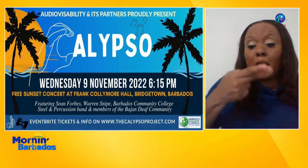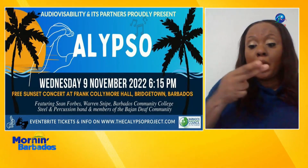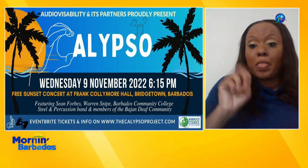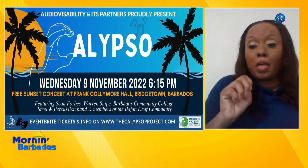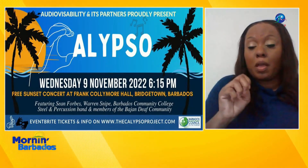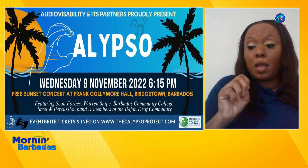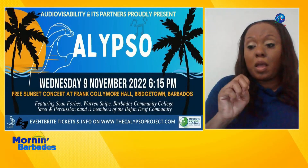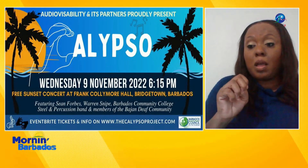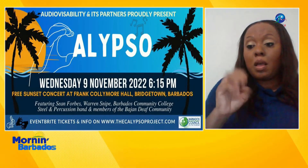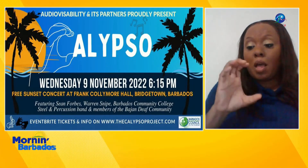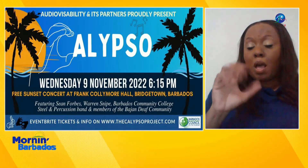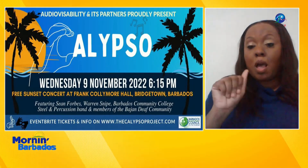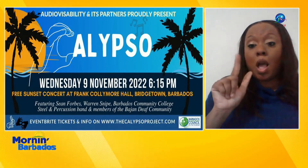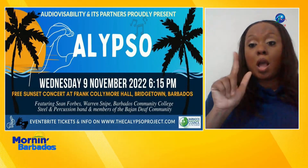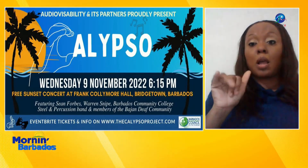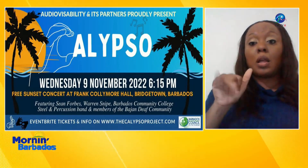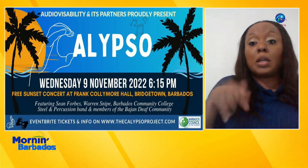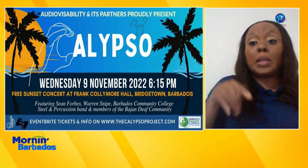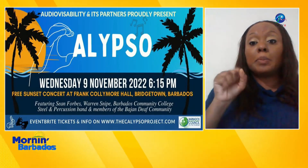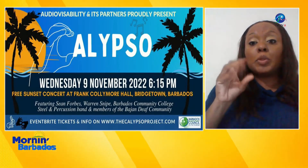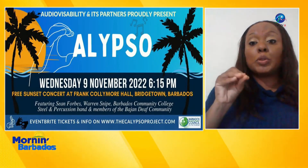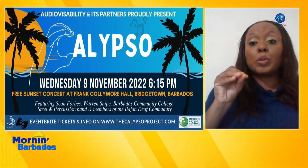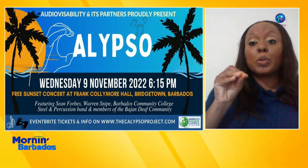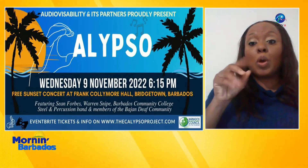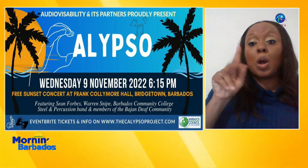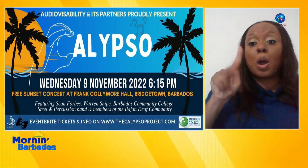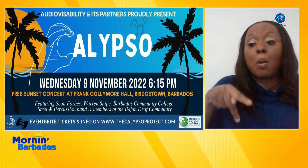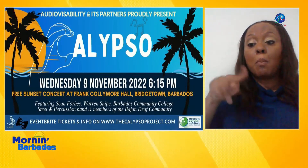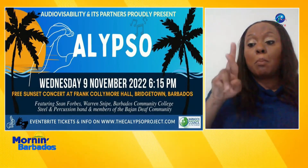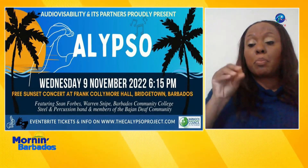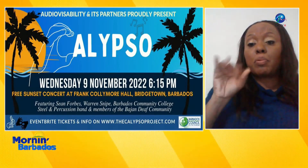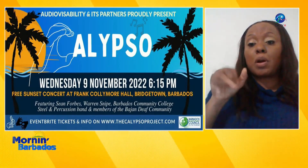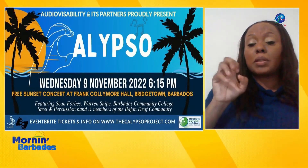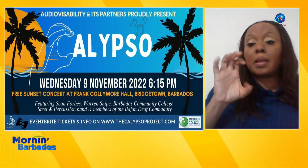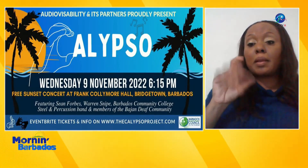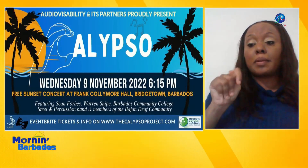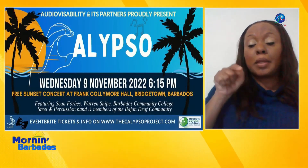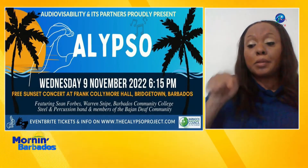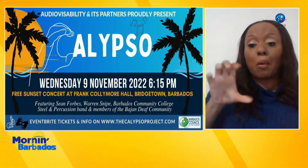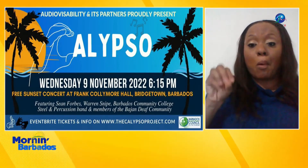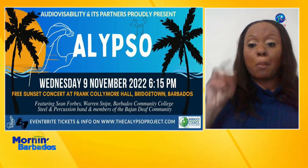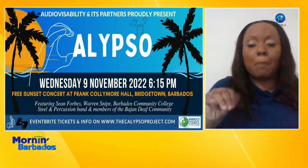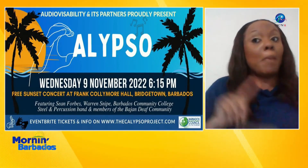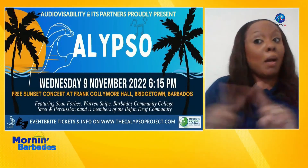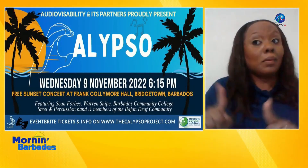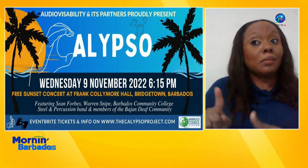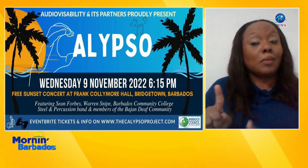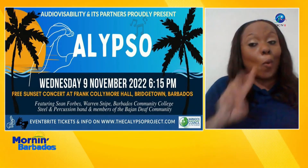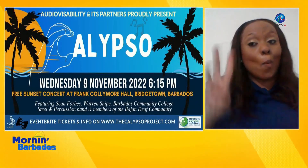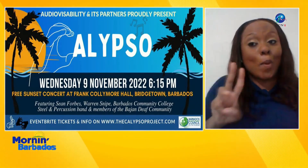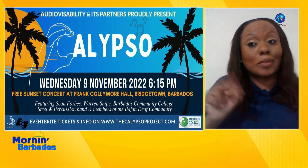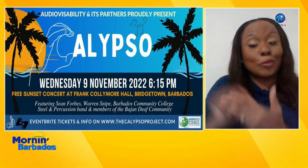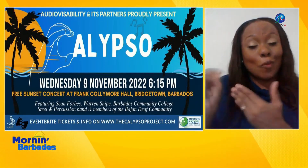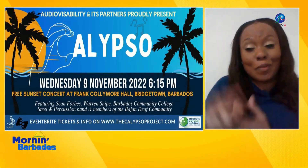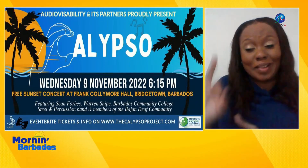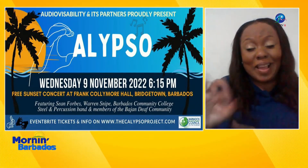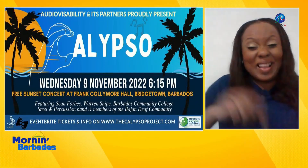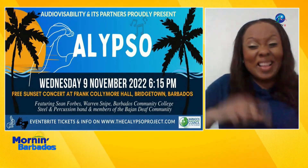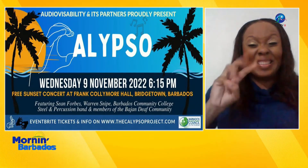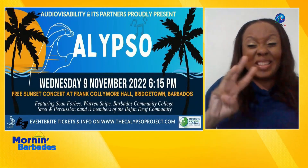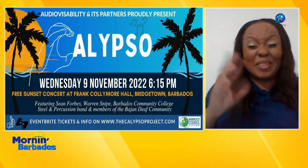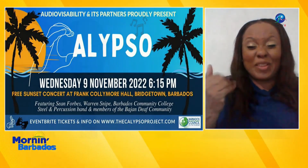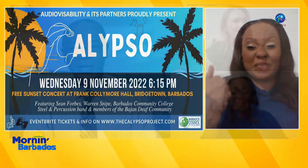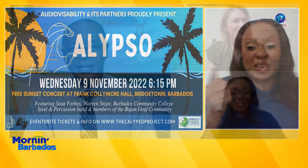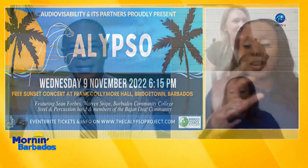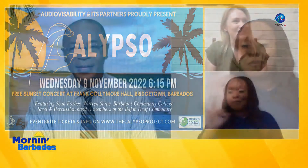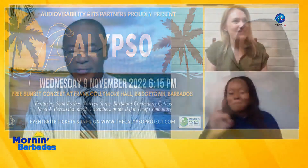Calypso project.com but be at the Frank Collymore Hall Wednesday for 6:15. thank you so much Bonnie